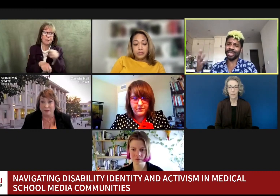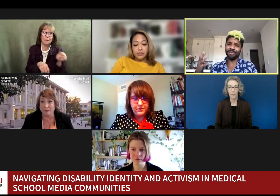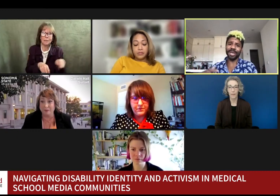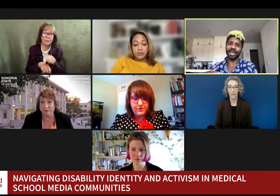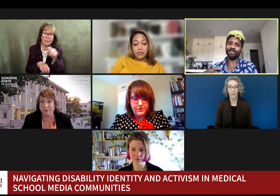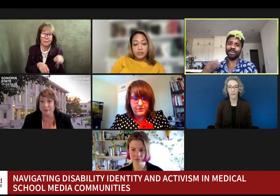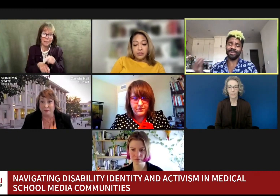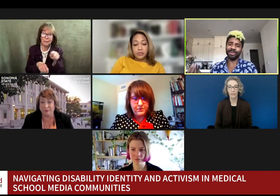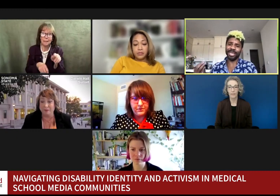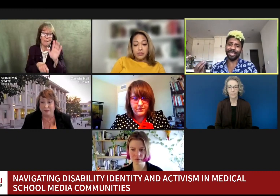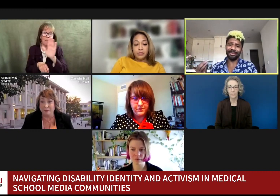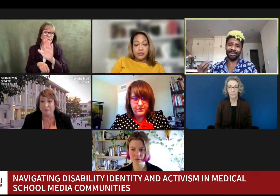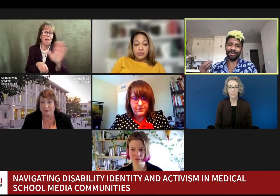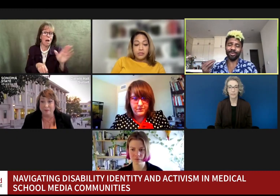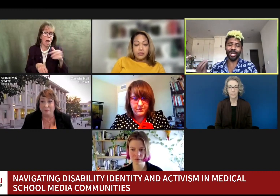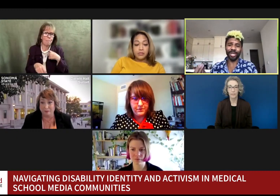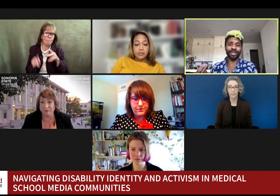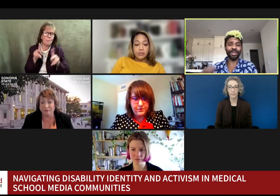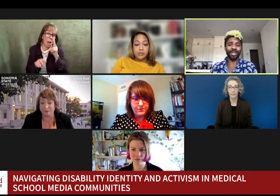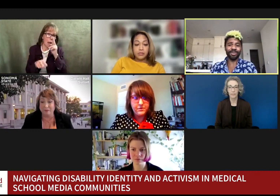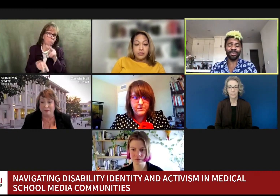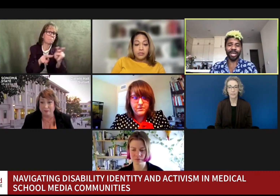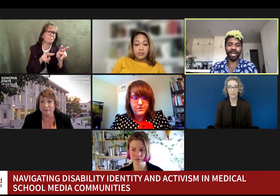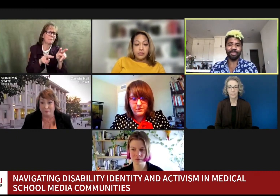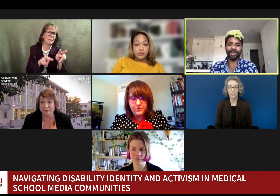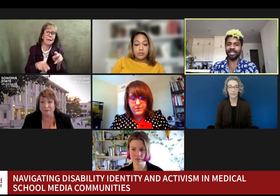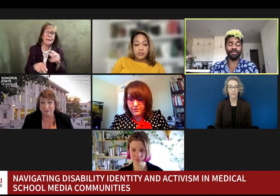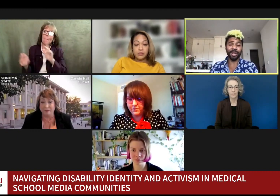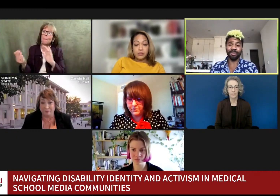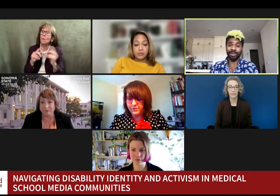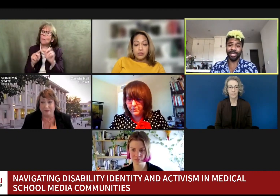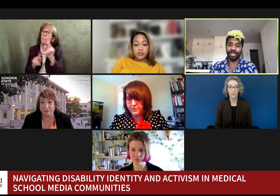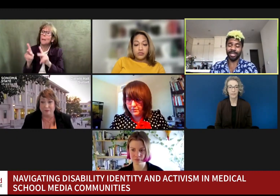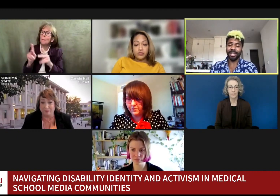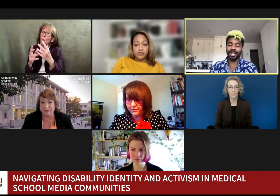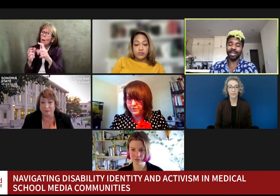outweigh people who are wanting to hurt you, because of whatever reason.